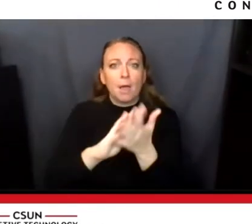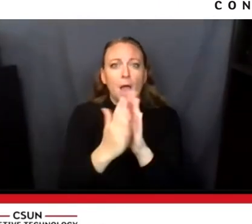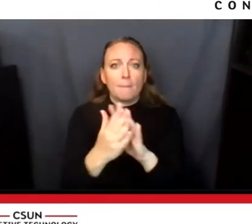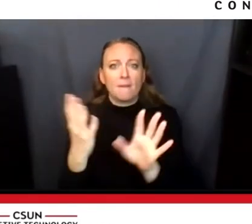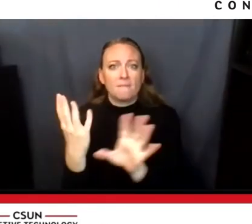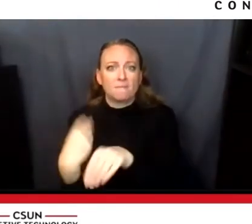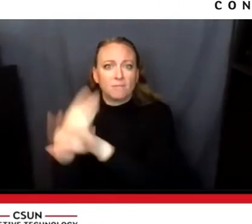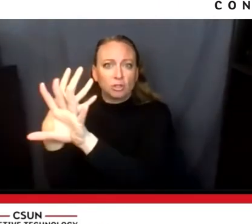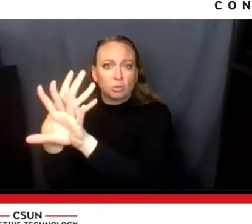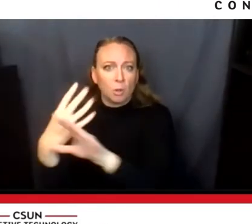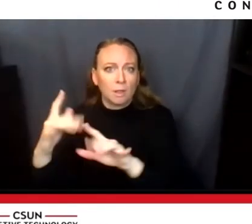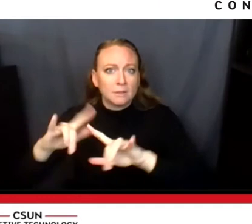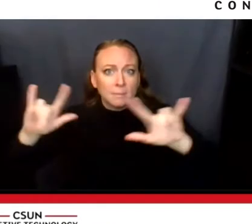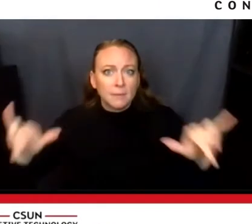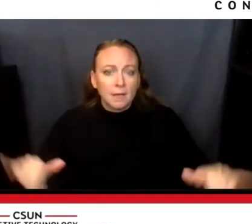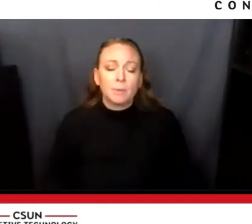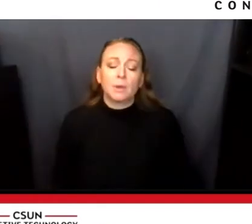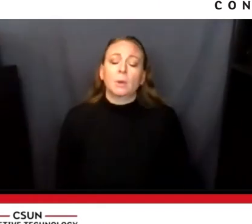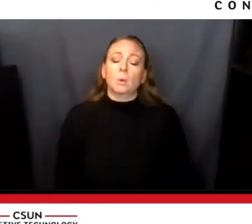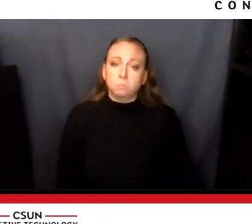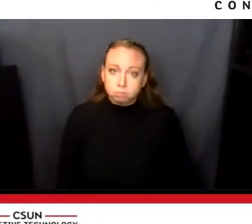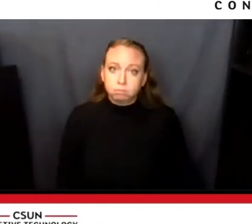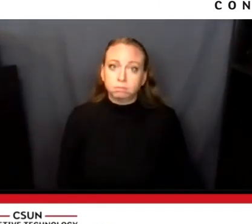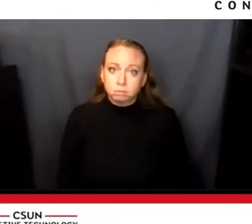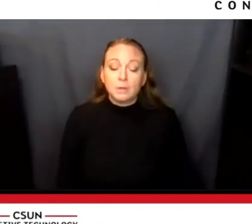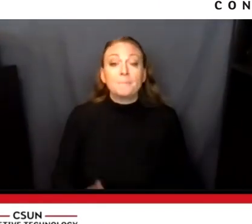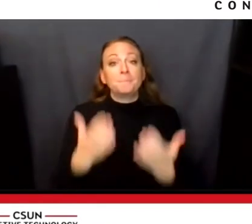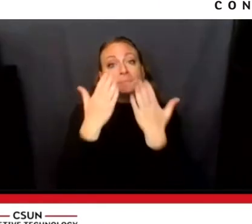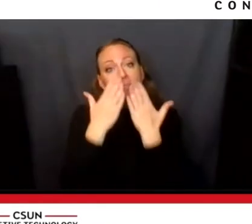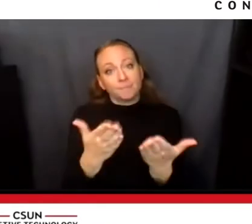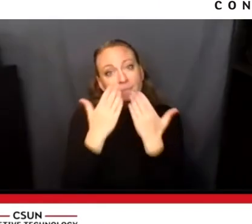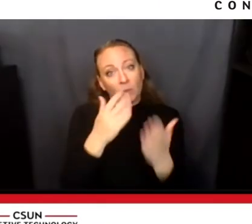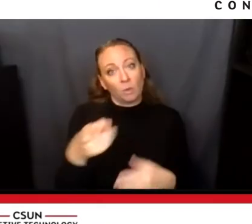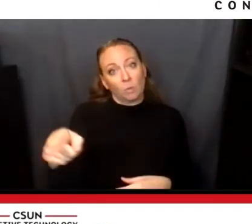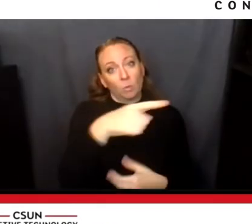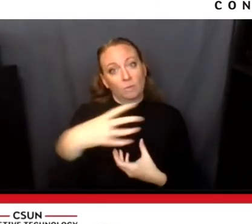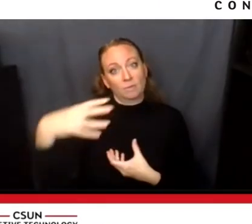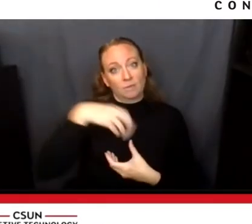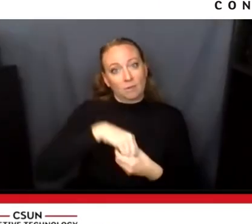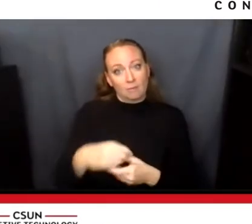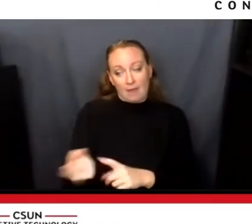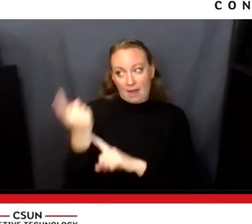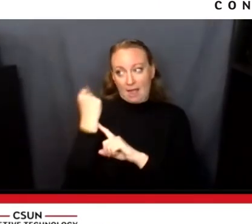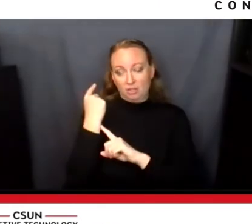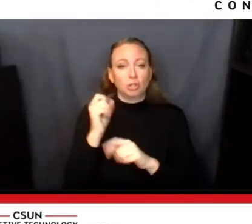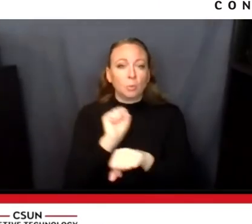We wanna thank all of you who participated last year and cooperated with us as we managed ourselves